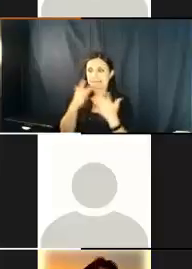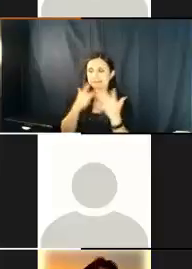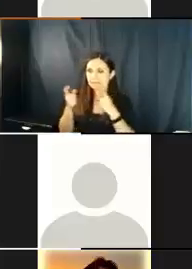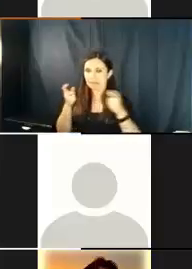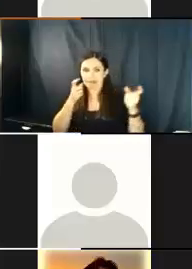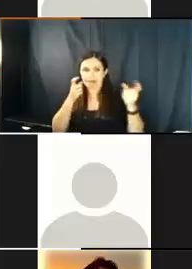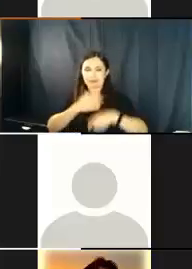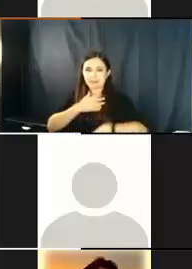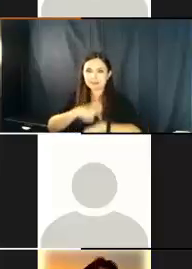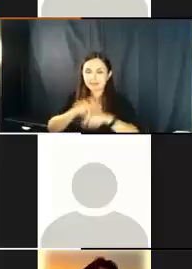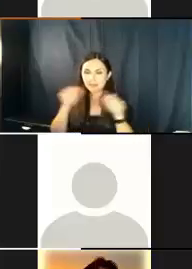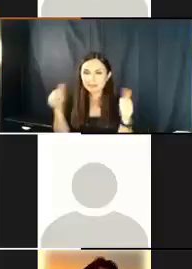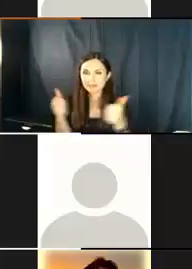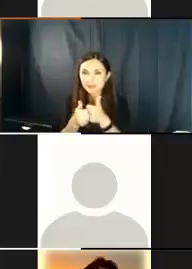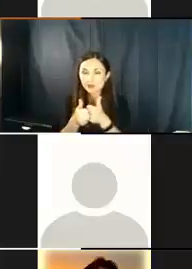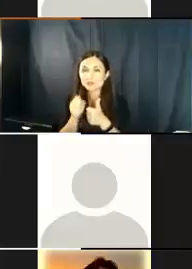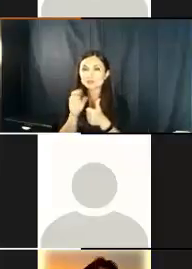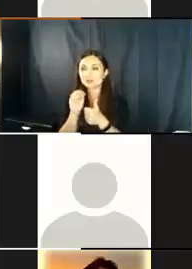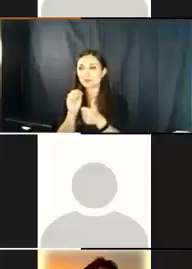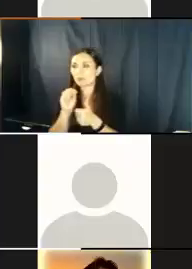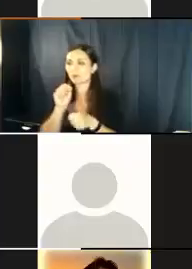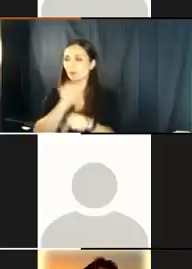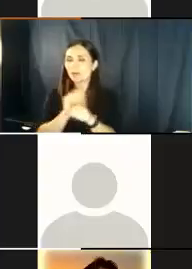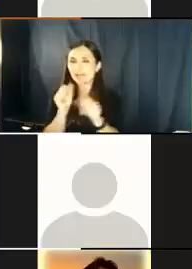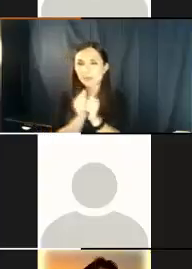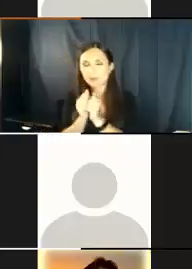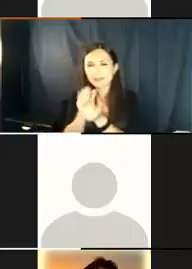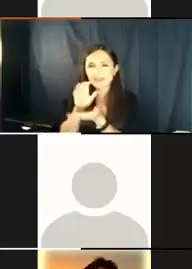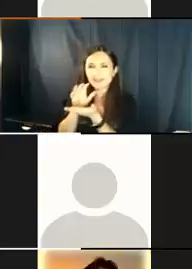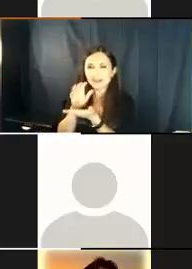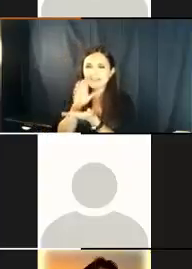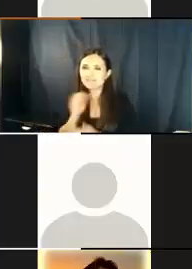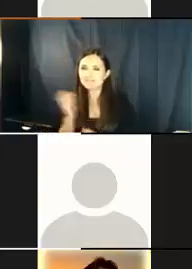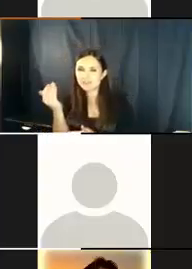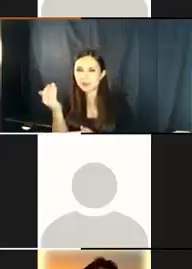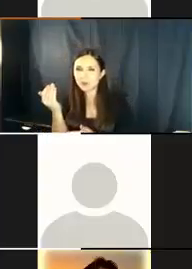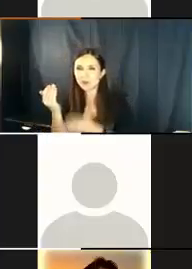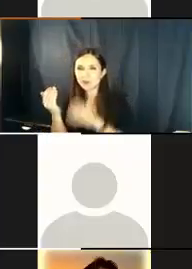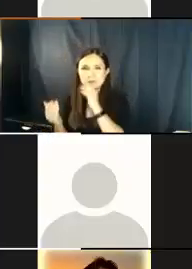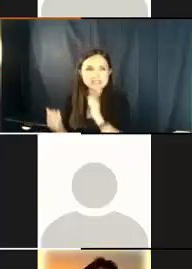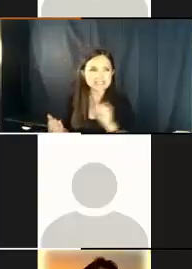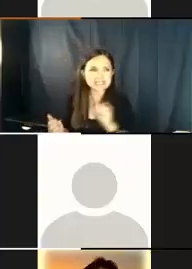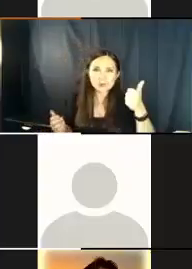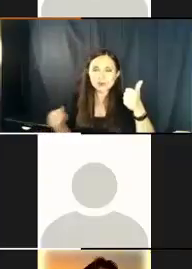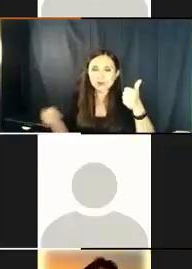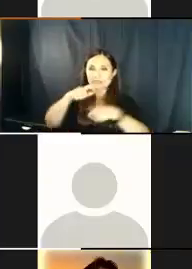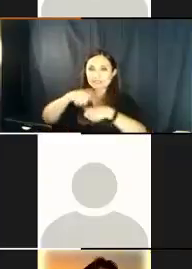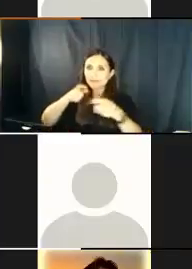So you're working with fifteen year olds. You're working with ten year olds. And time management is a they may not have fully developed.